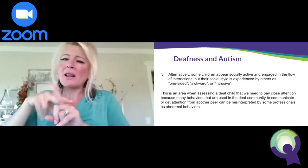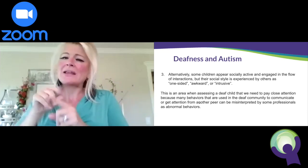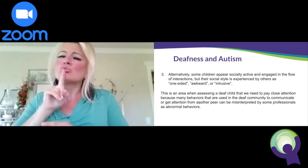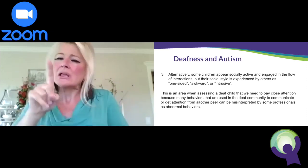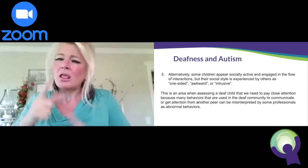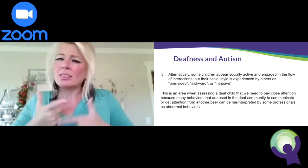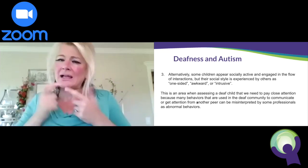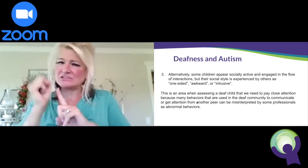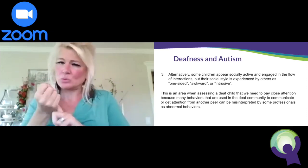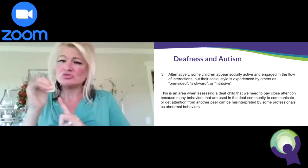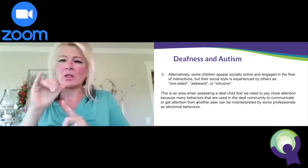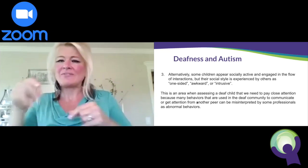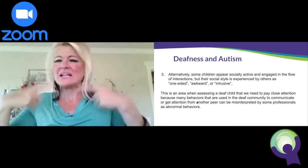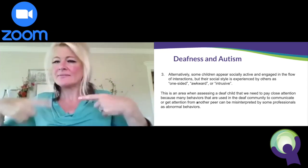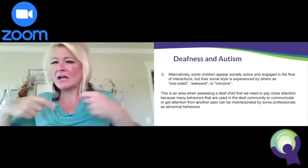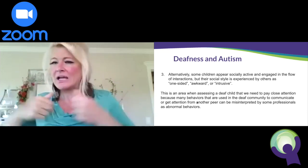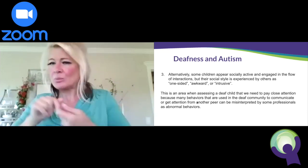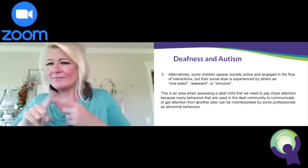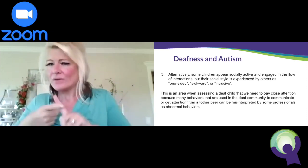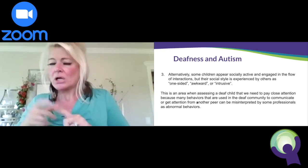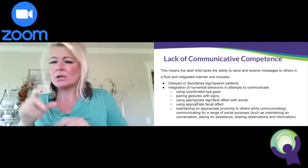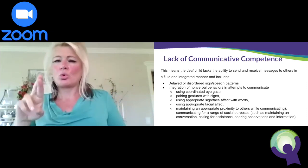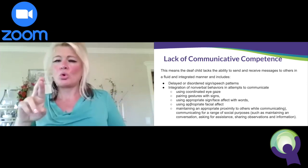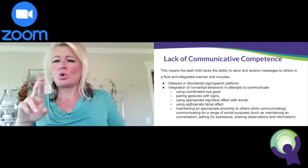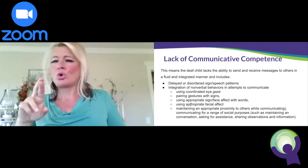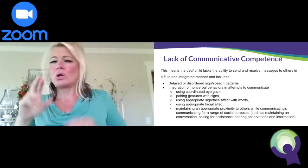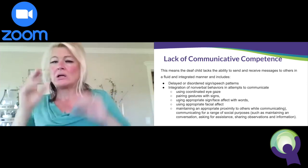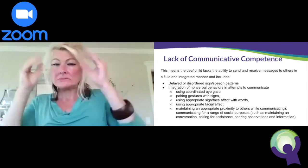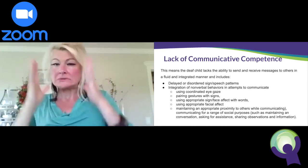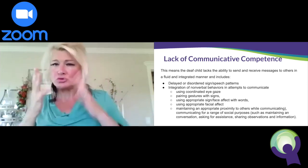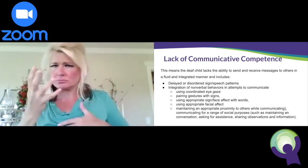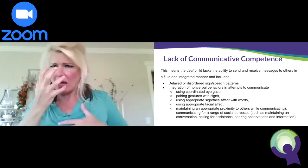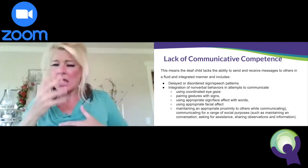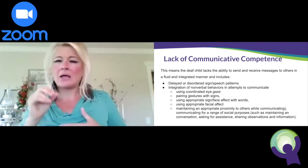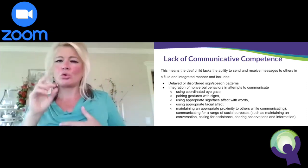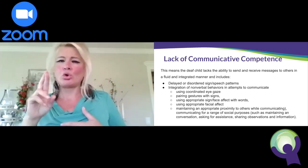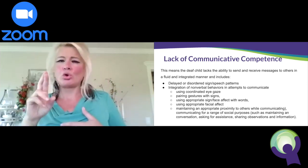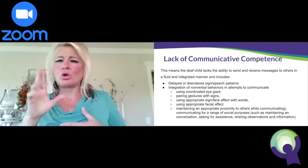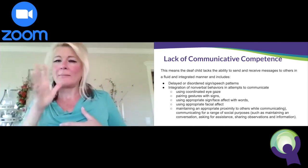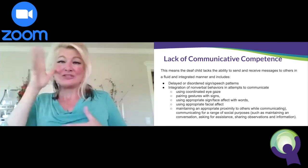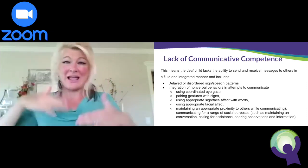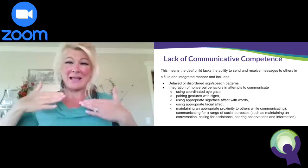really setting that up so they're able to work through real life situations. If they're